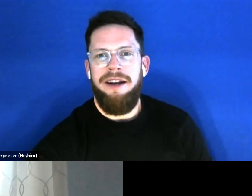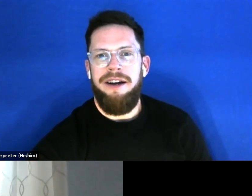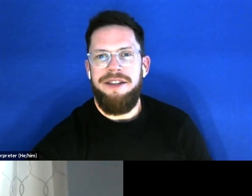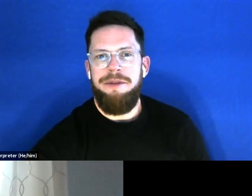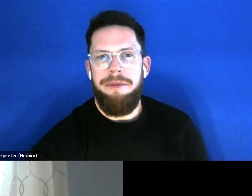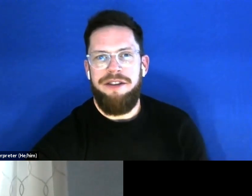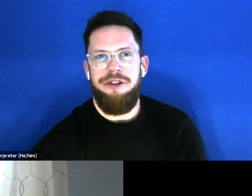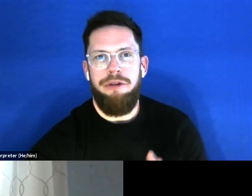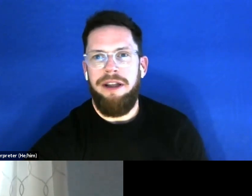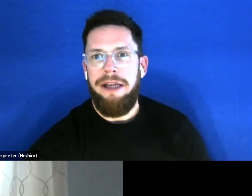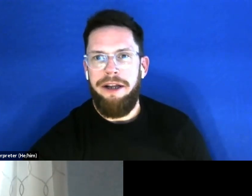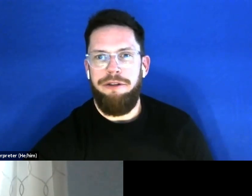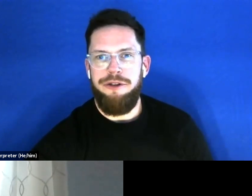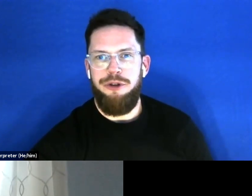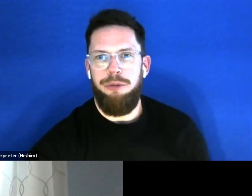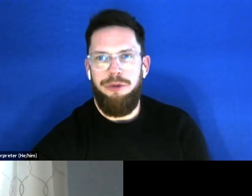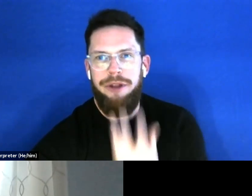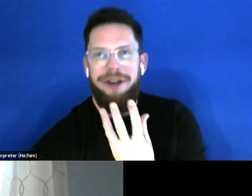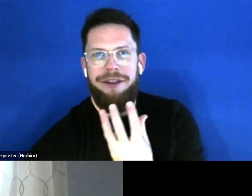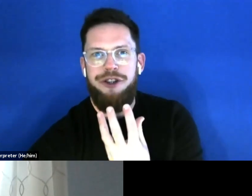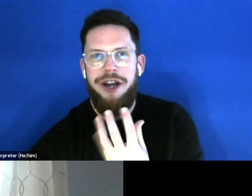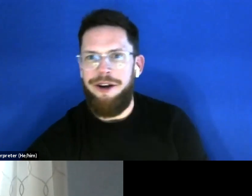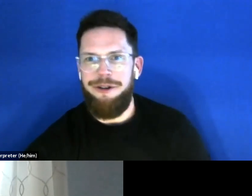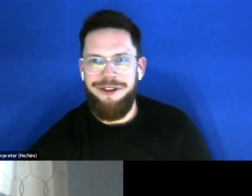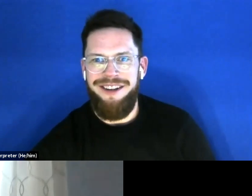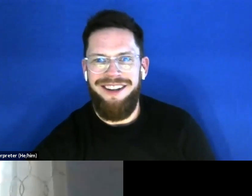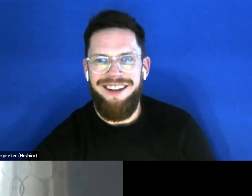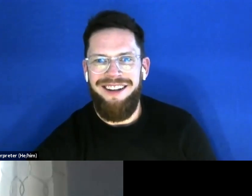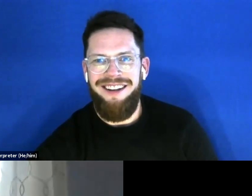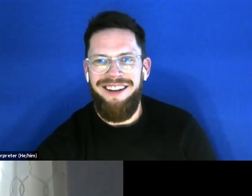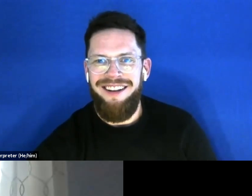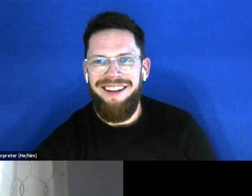Gabe Interpreter (He/him): cannot seem to master the right lighting for zoom without getting this shadow. Ethan Dolleman: Now I know.